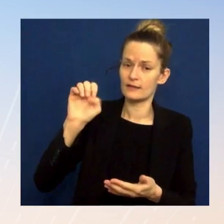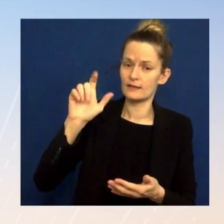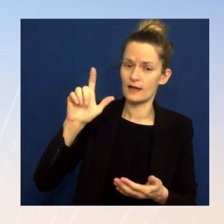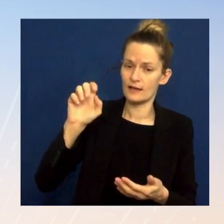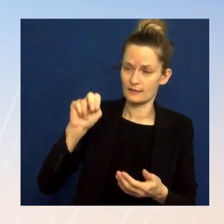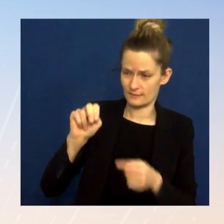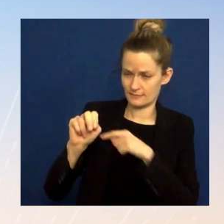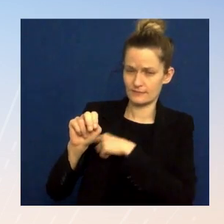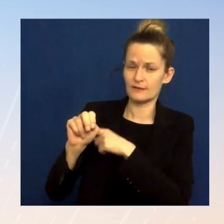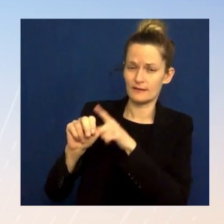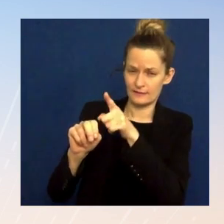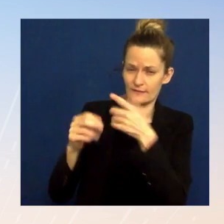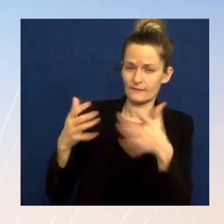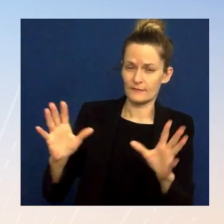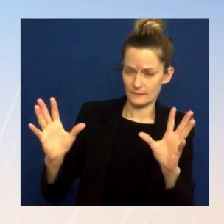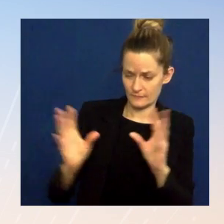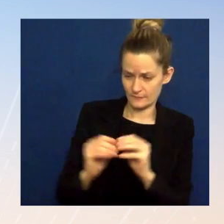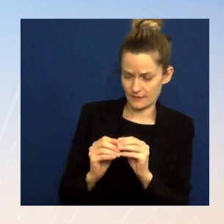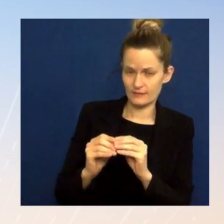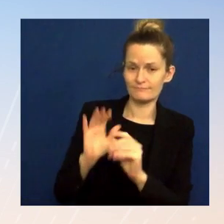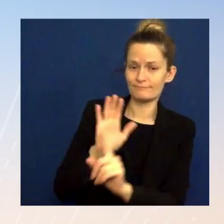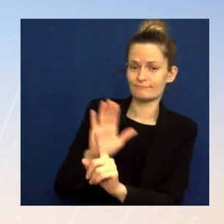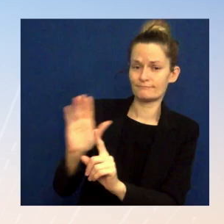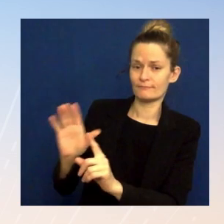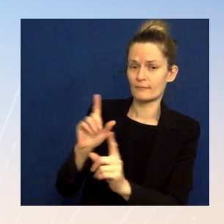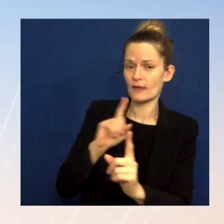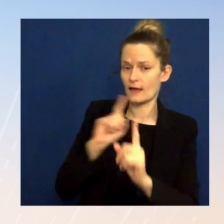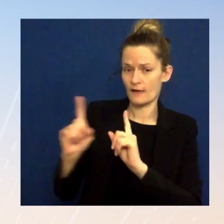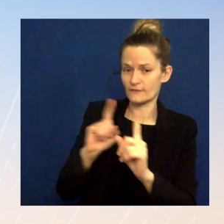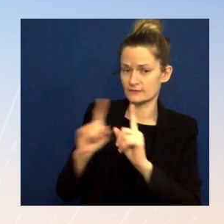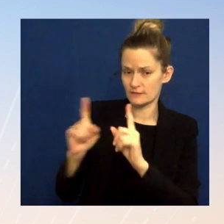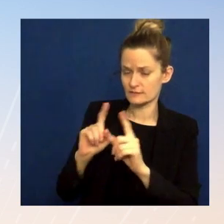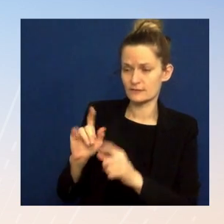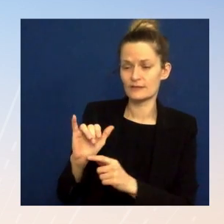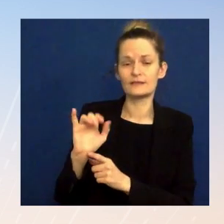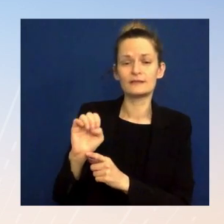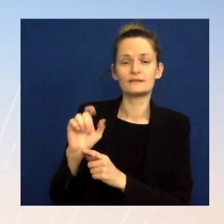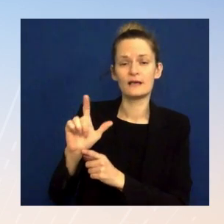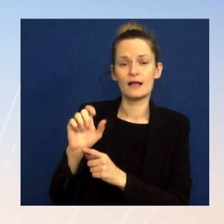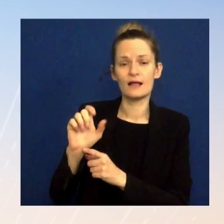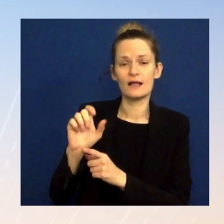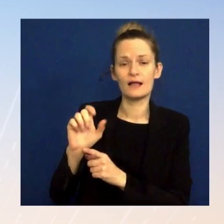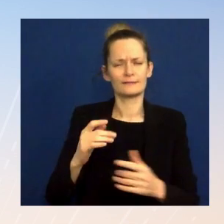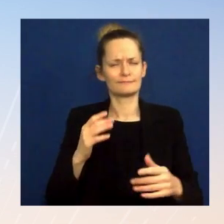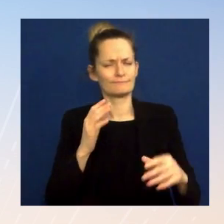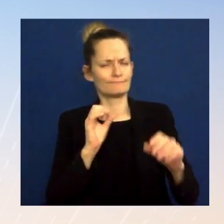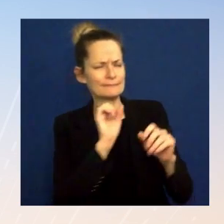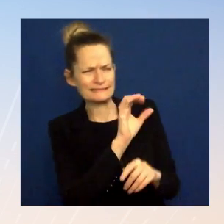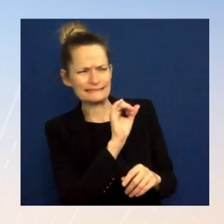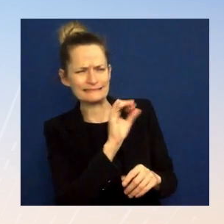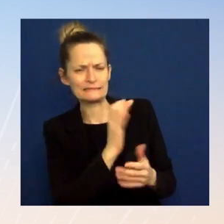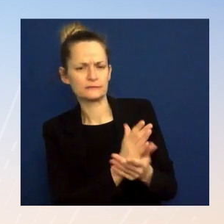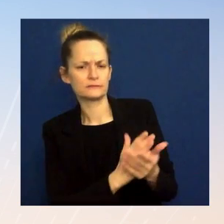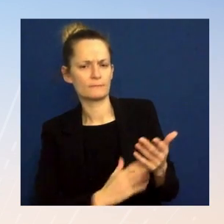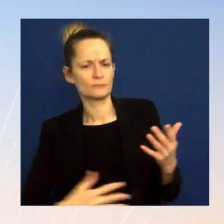where she, frankly, raised some concerns. What were those concerns that she raised? Mr. Sullivan: So, one of the things